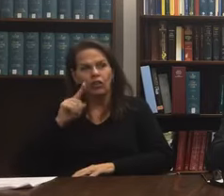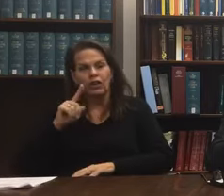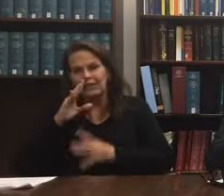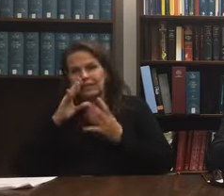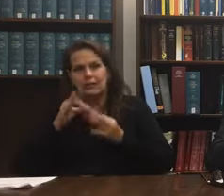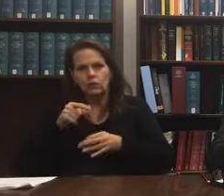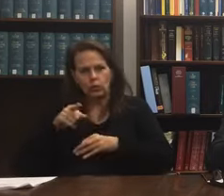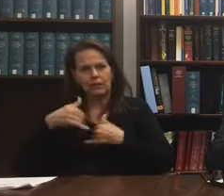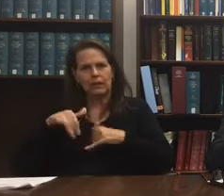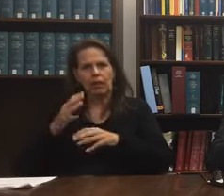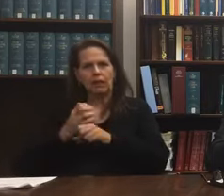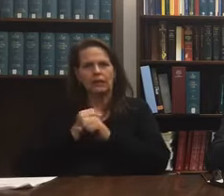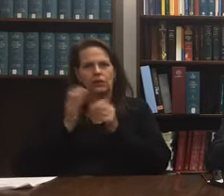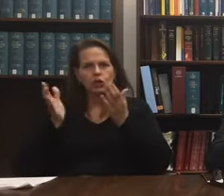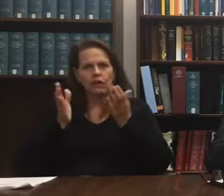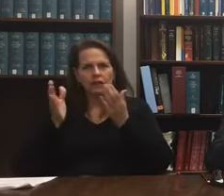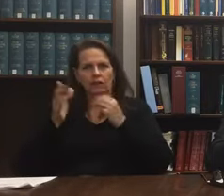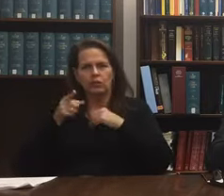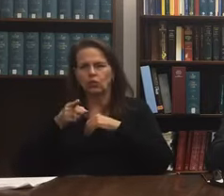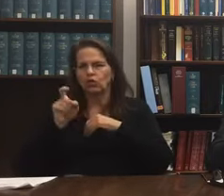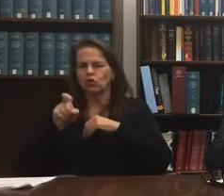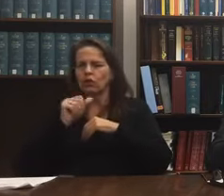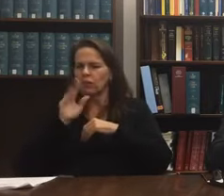getting your services so you shouldn't be in any rush I wouldn't be calling the